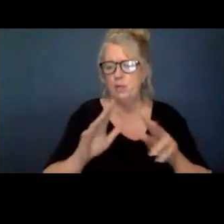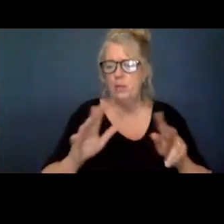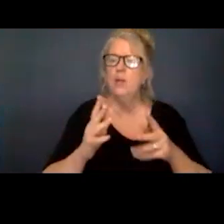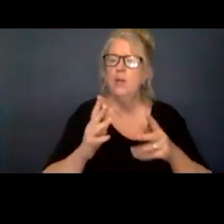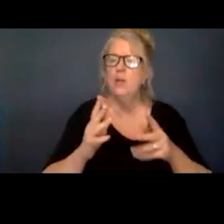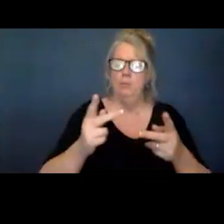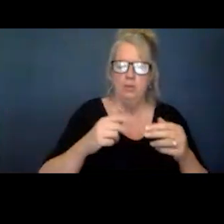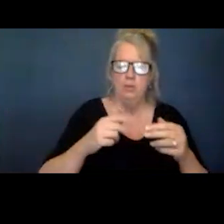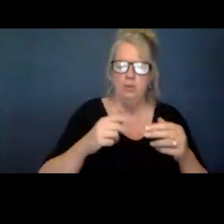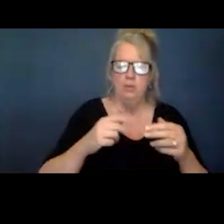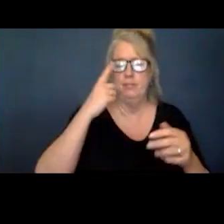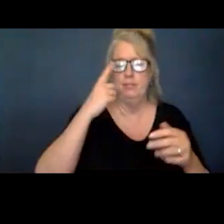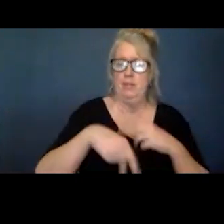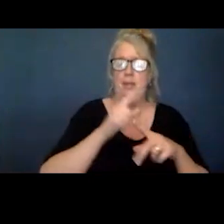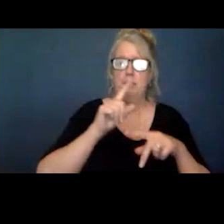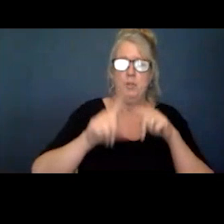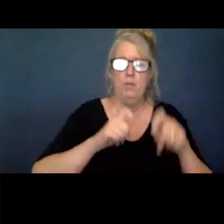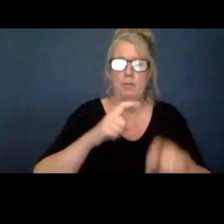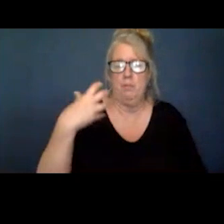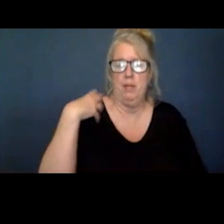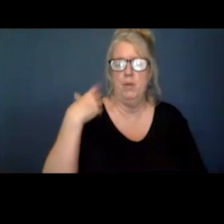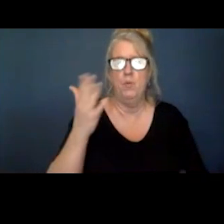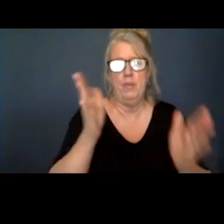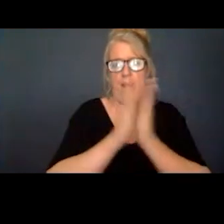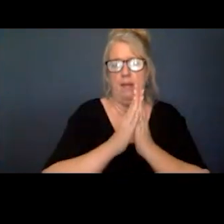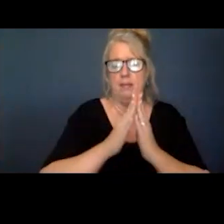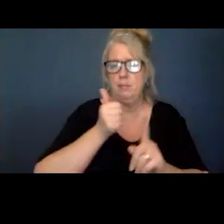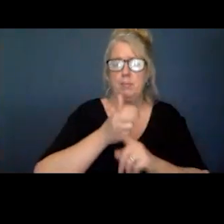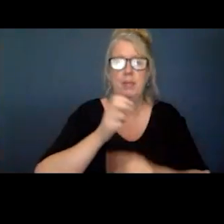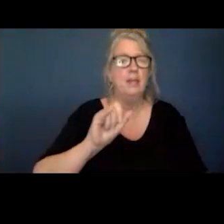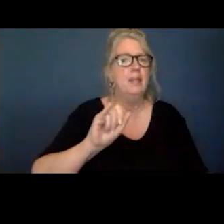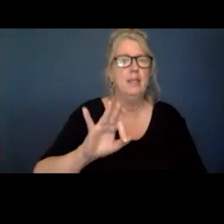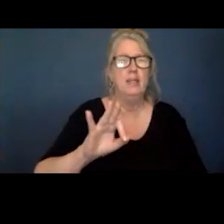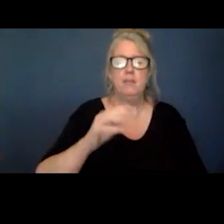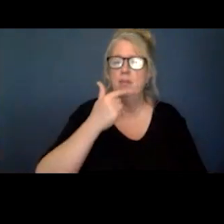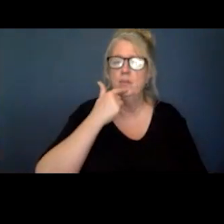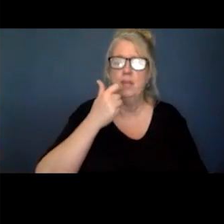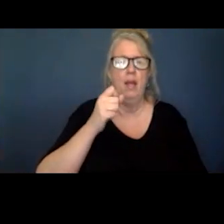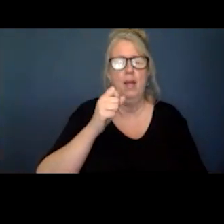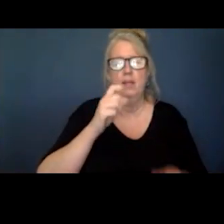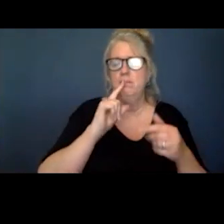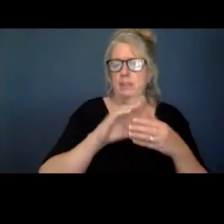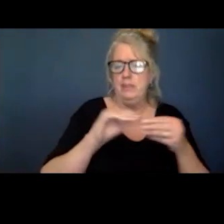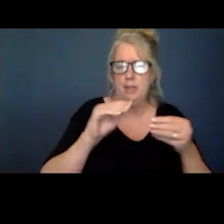questions that employers are asking themselves, even if they're not saying them out loud. How well